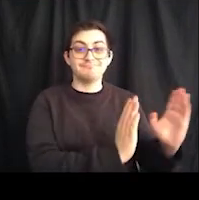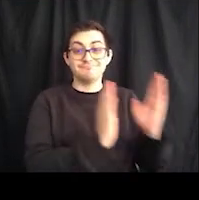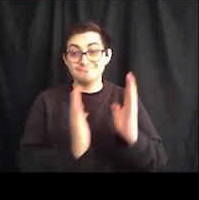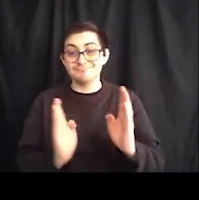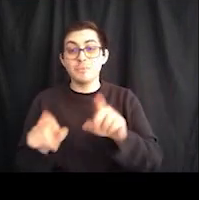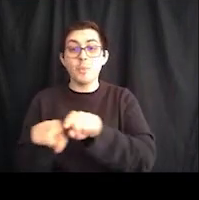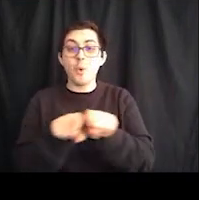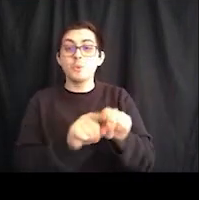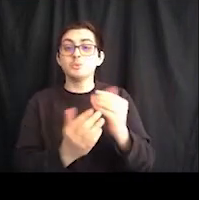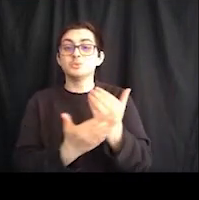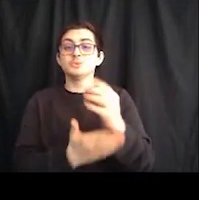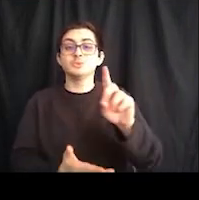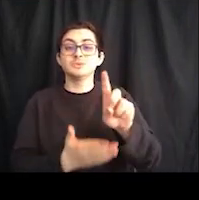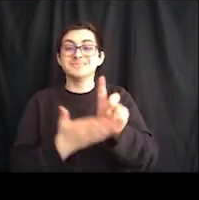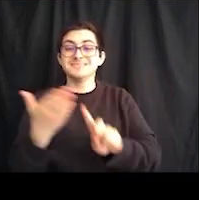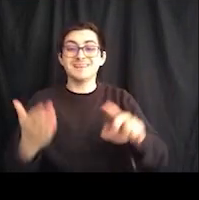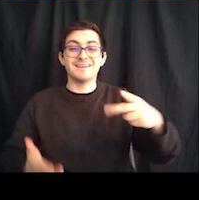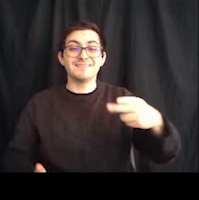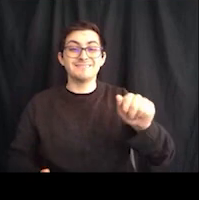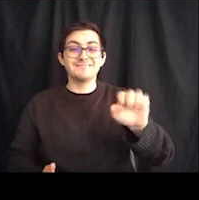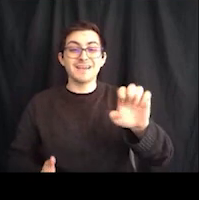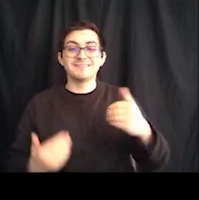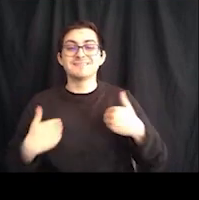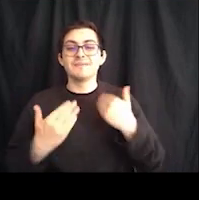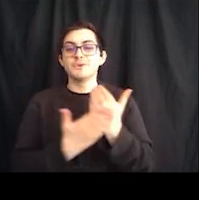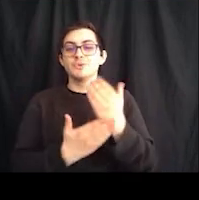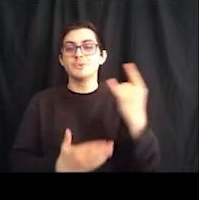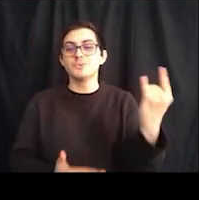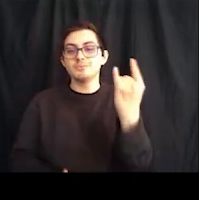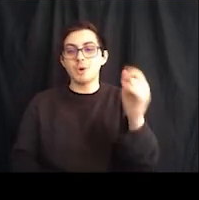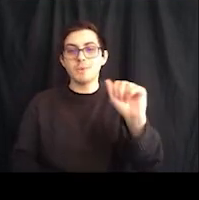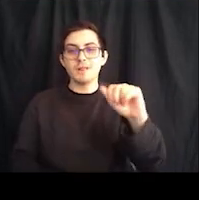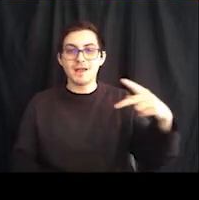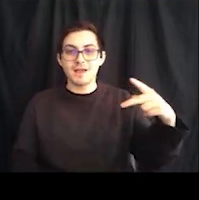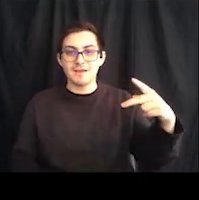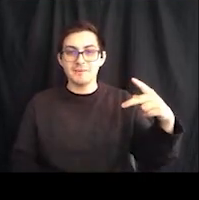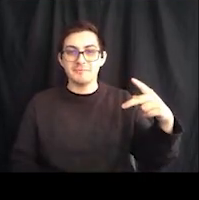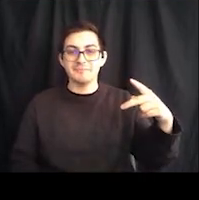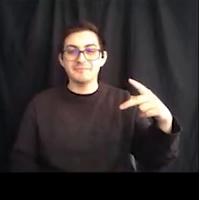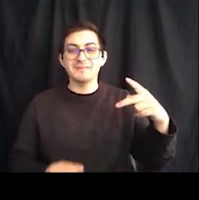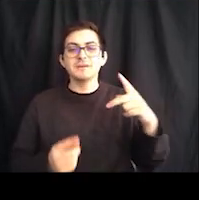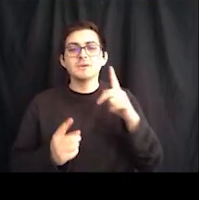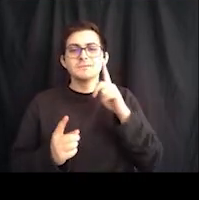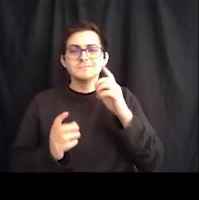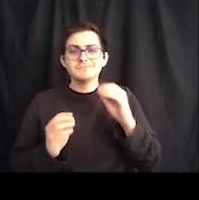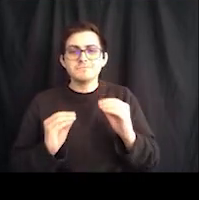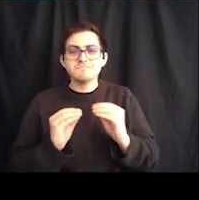and this mobile app helps you put designs in users hands faster. So that you can incorporate that feedback from user research